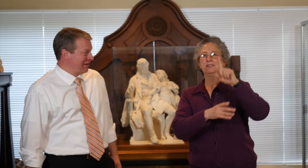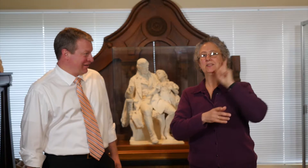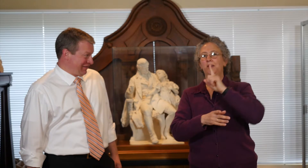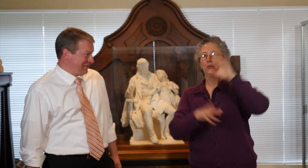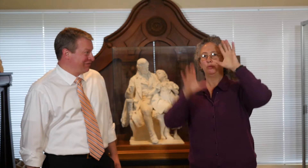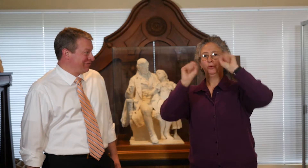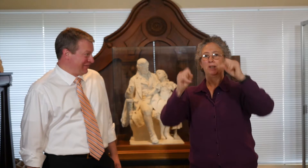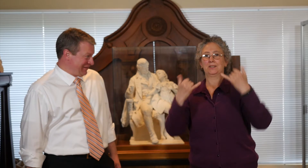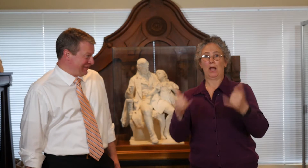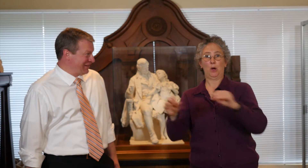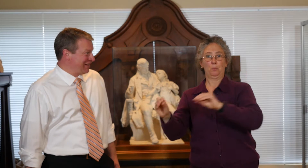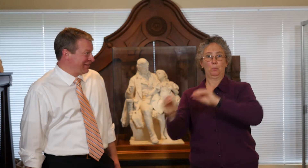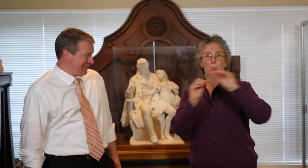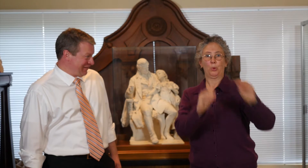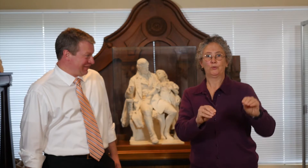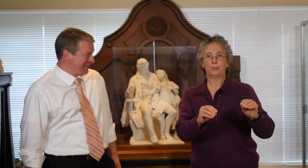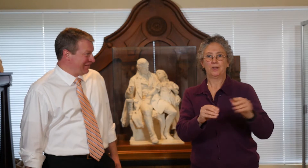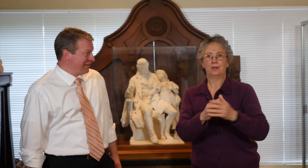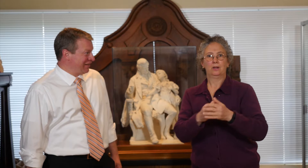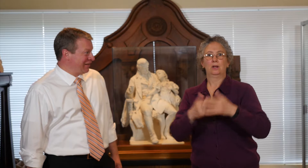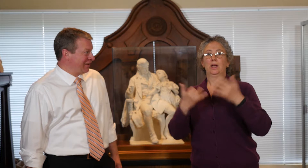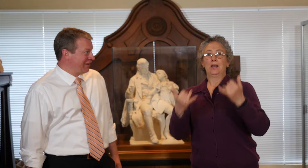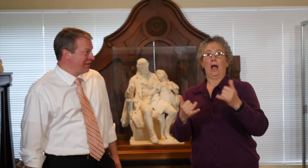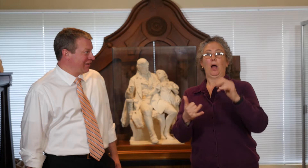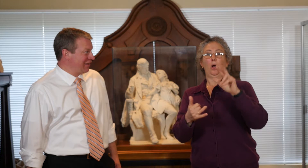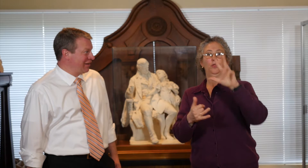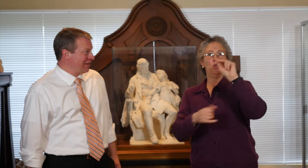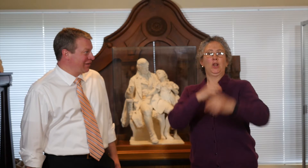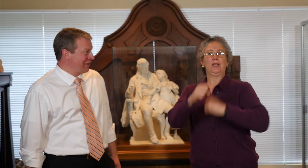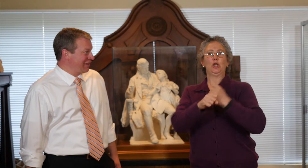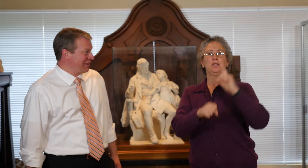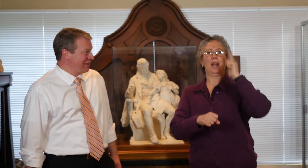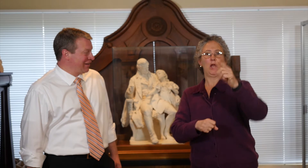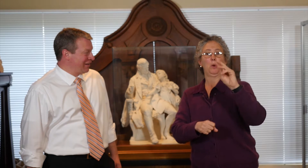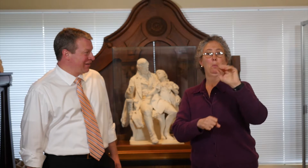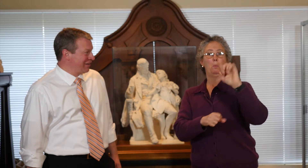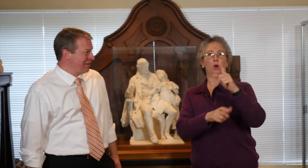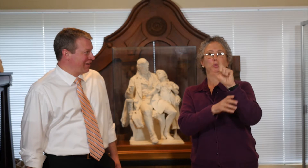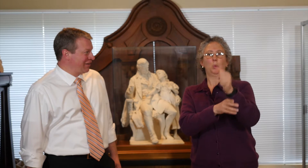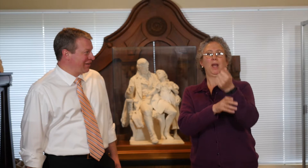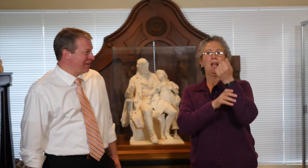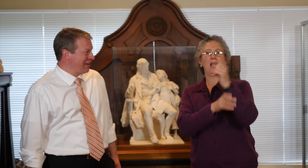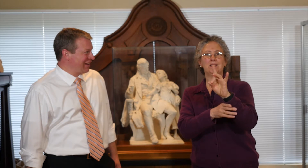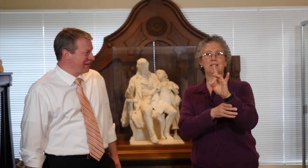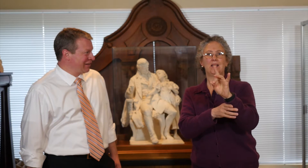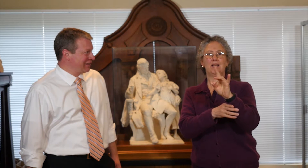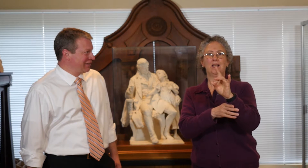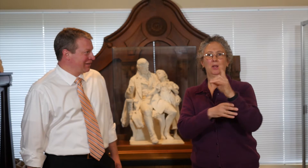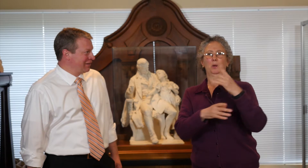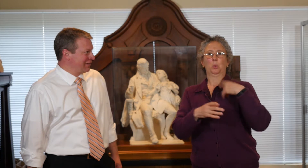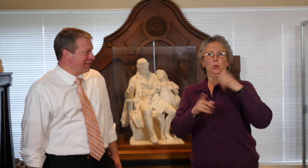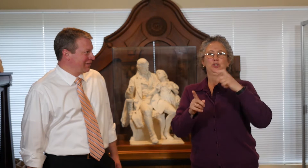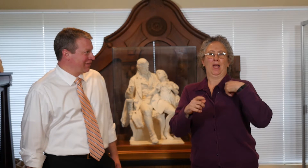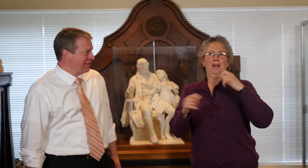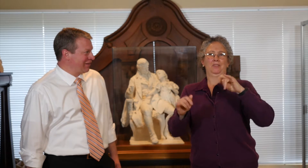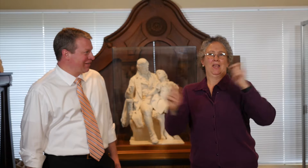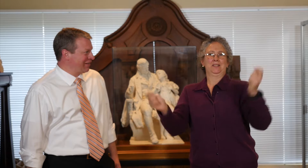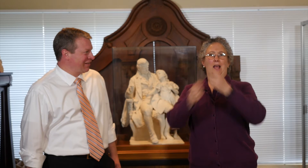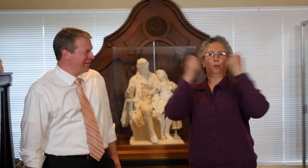Deaf President Now (DPN) Movement at Gallaudet University. It will be 30 years later in 2018